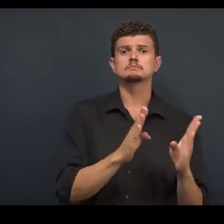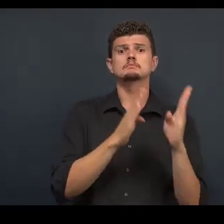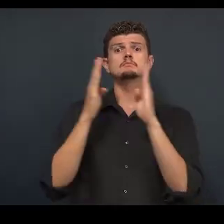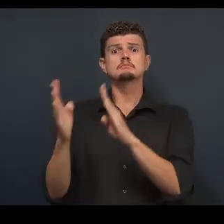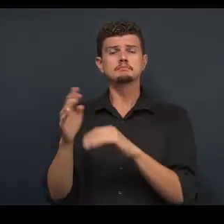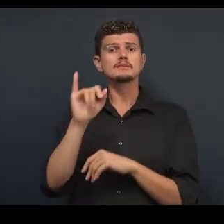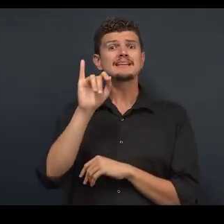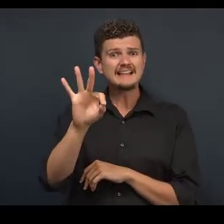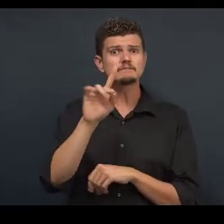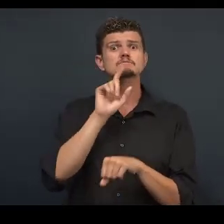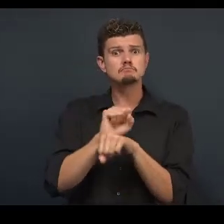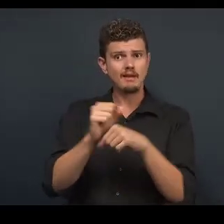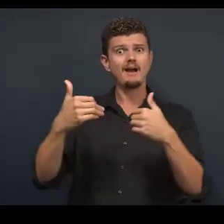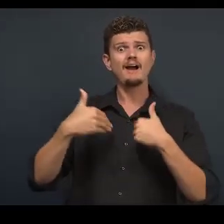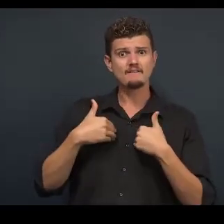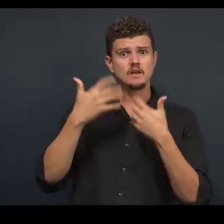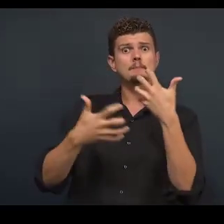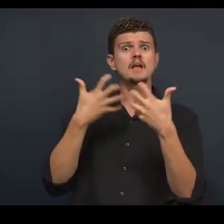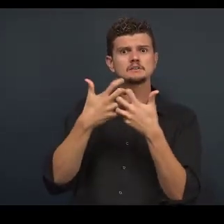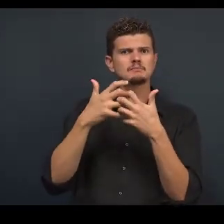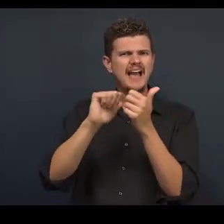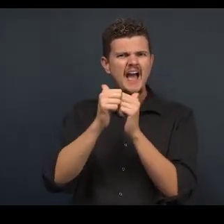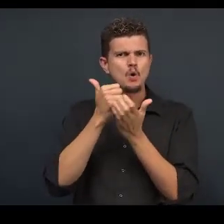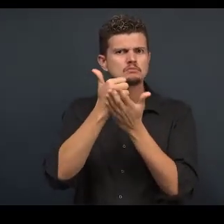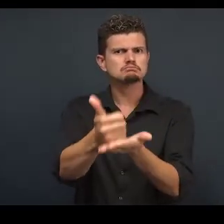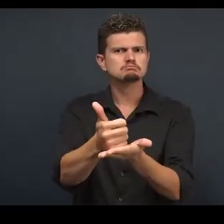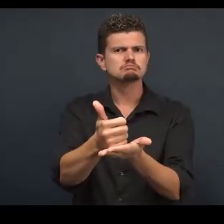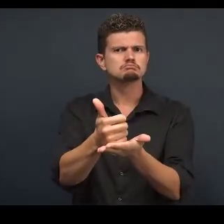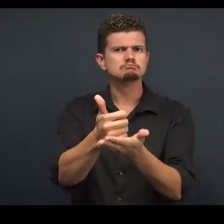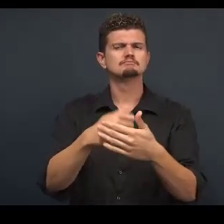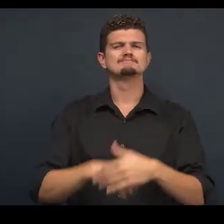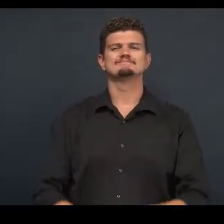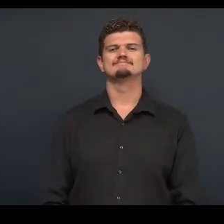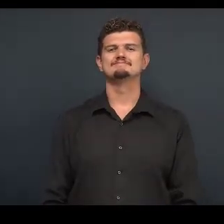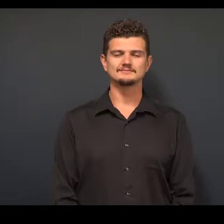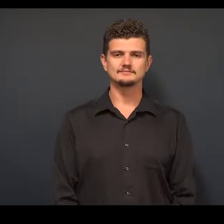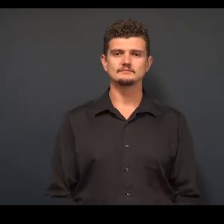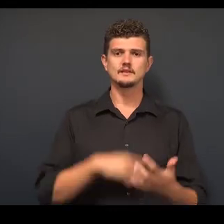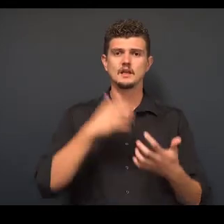And how the requested accommodation will resolve the issue